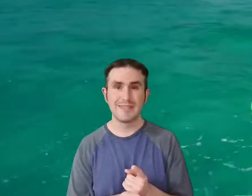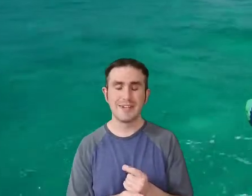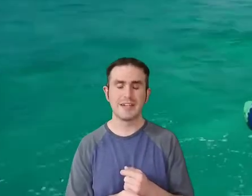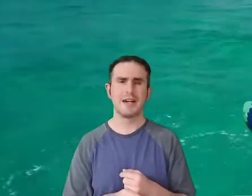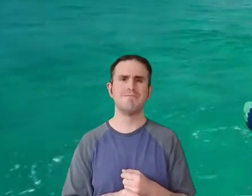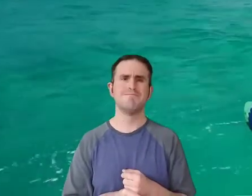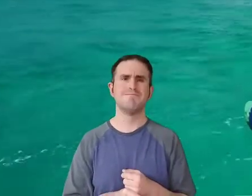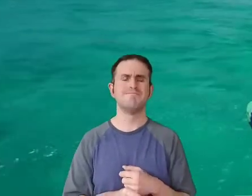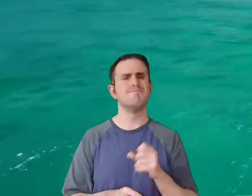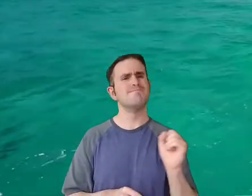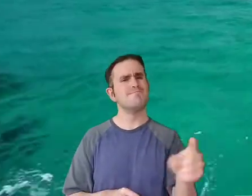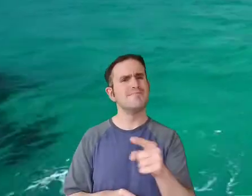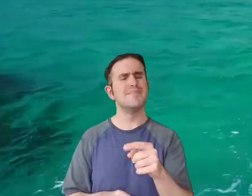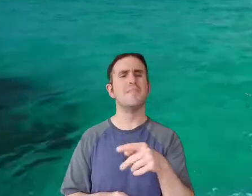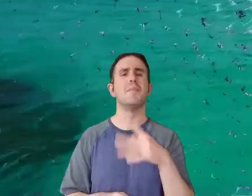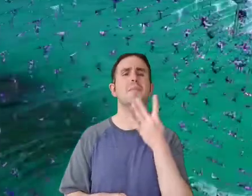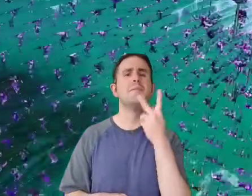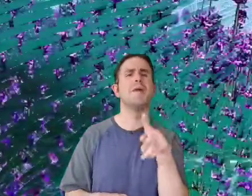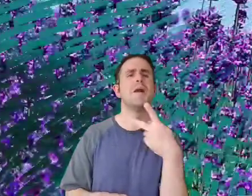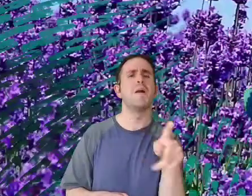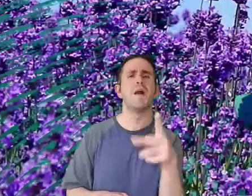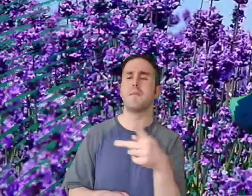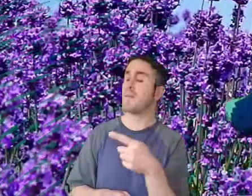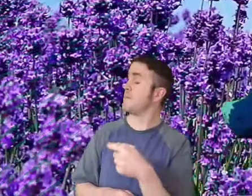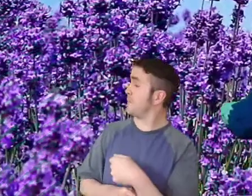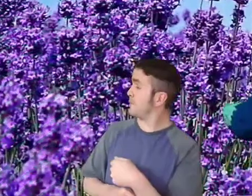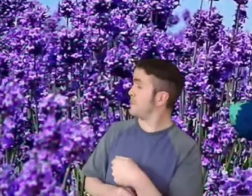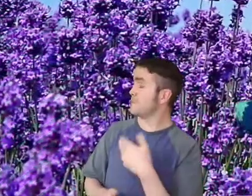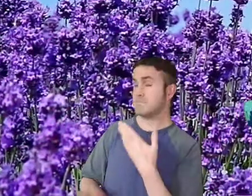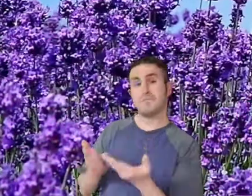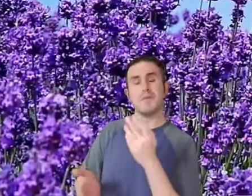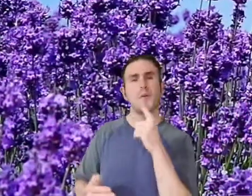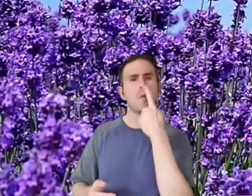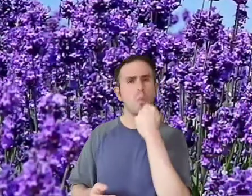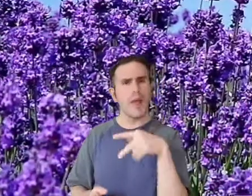What about uh... the color purple? It could be, uh... it could be a red-purple,